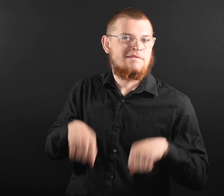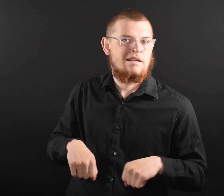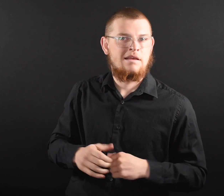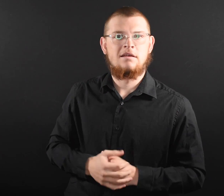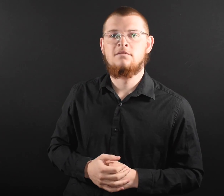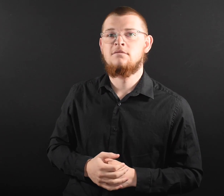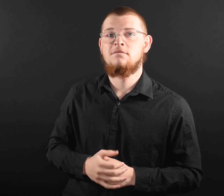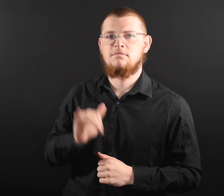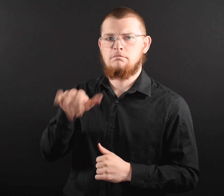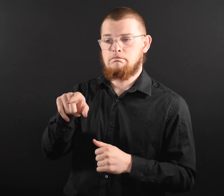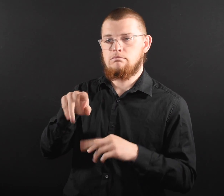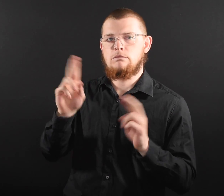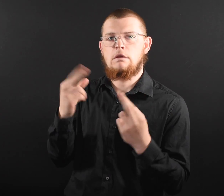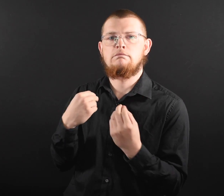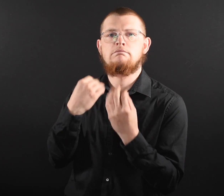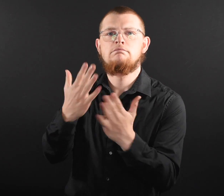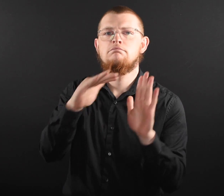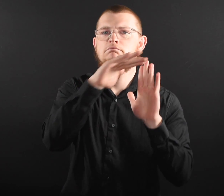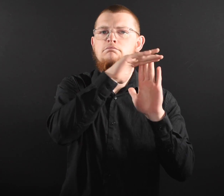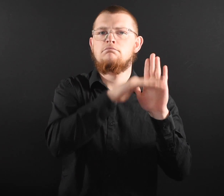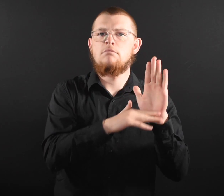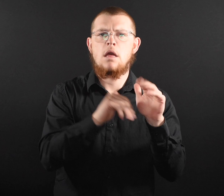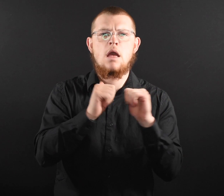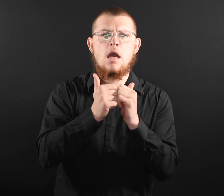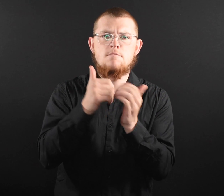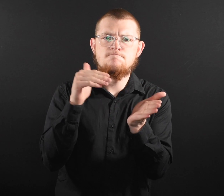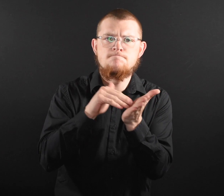and provide guidance on frequent cleaning and disinfecting of